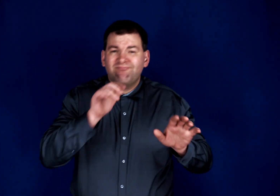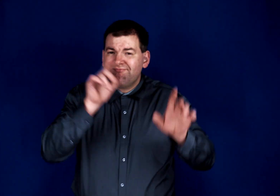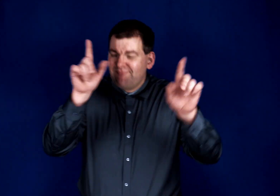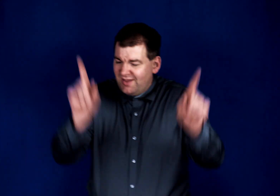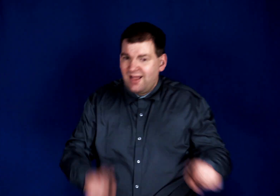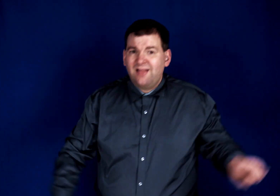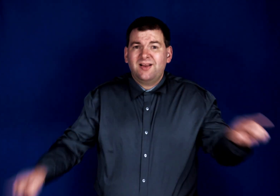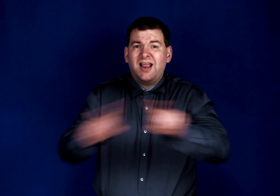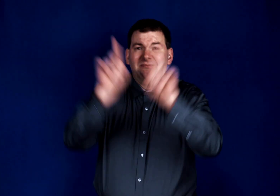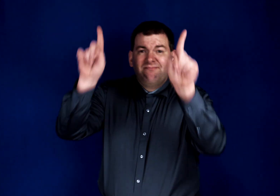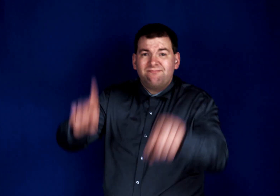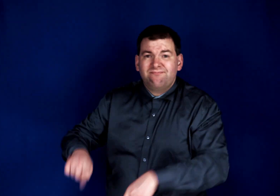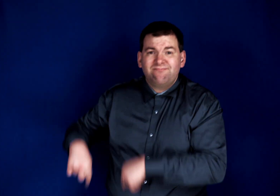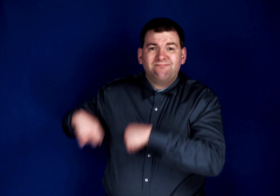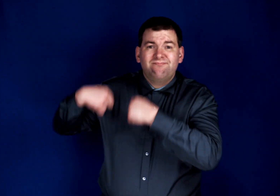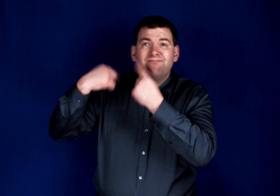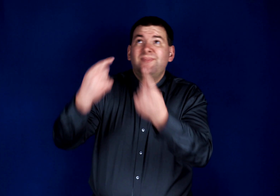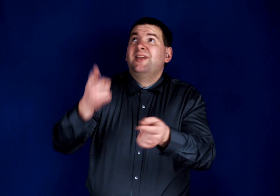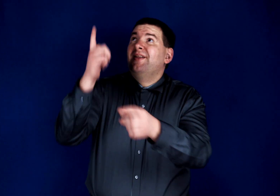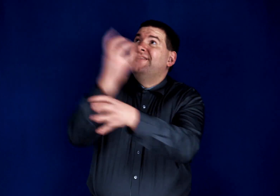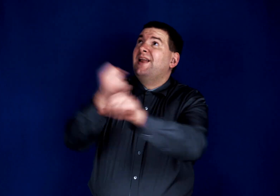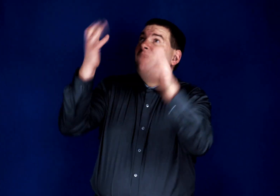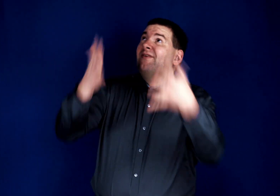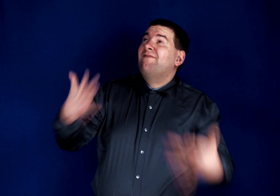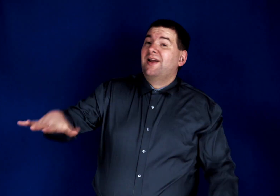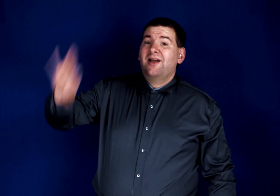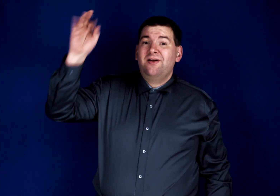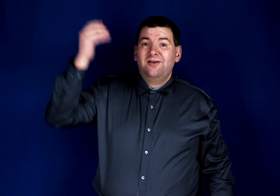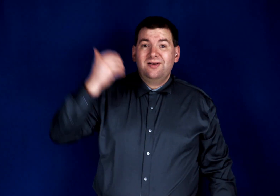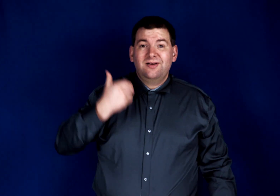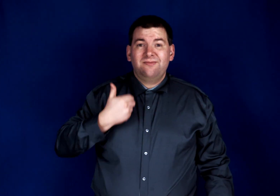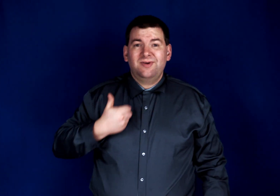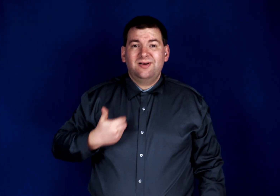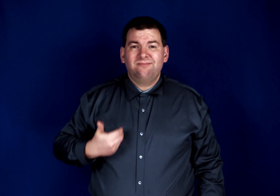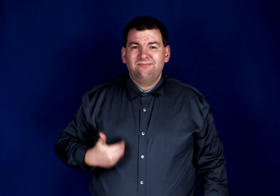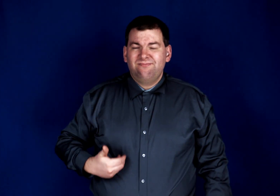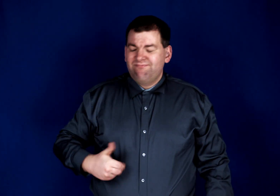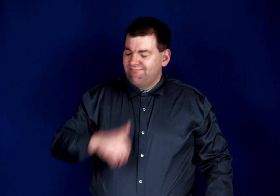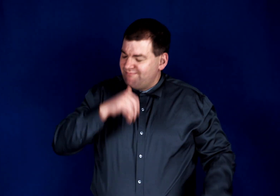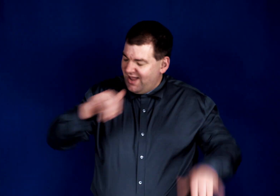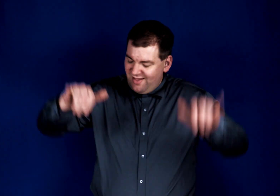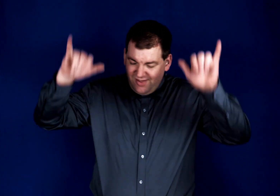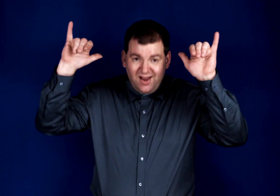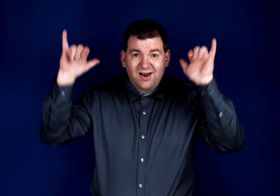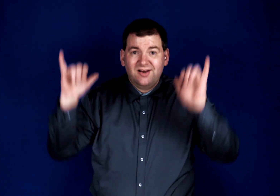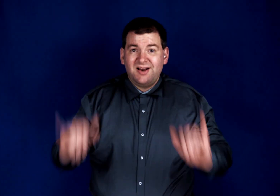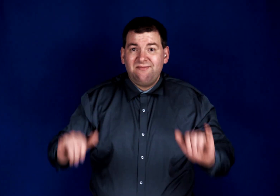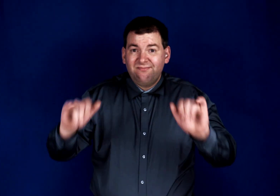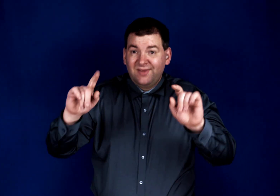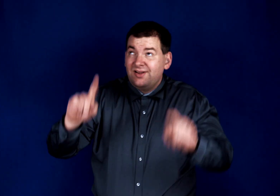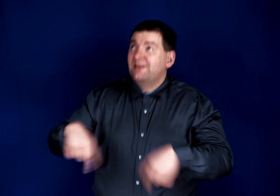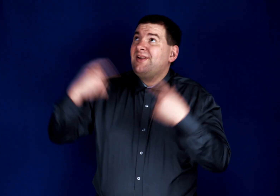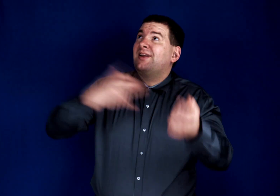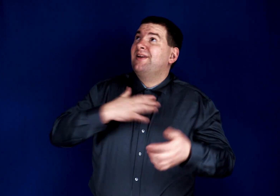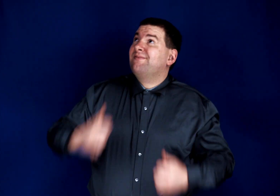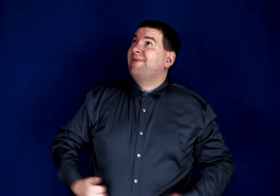Not the same ever since the Savior found me. Not the same since He turned